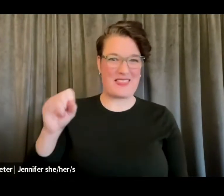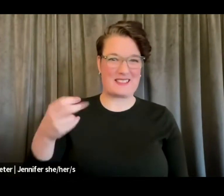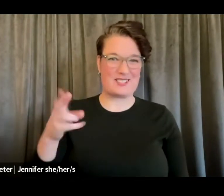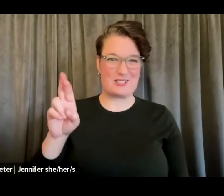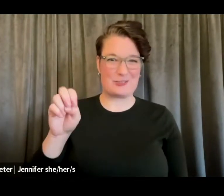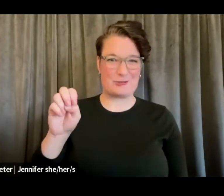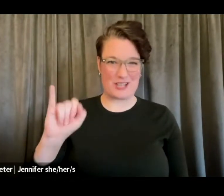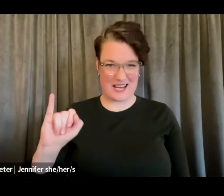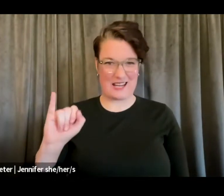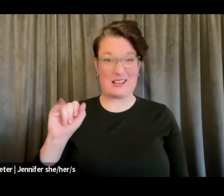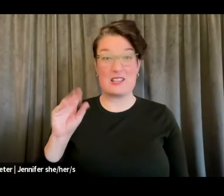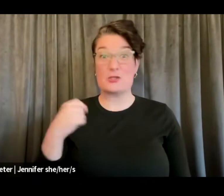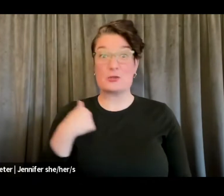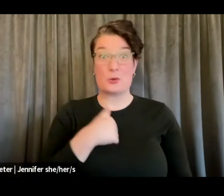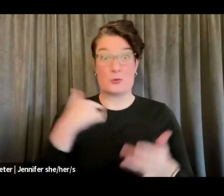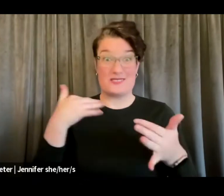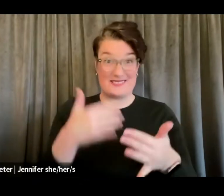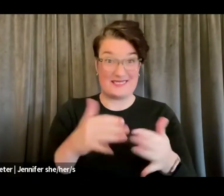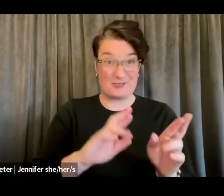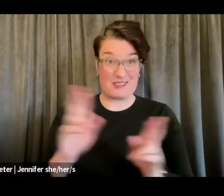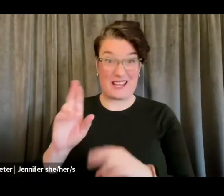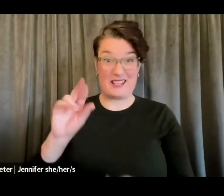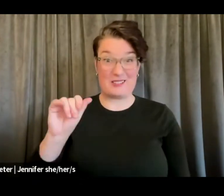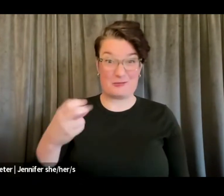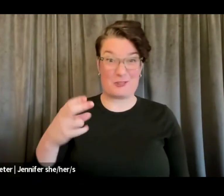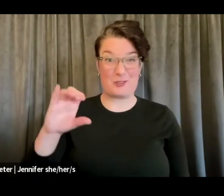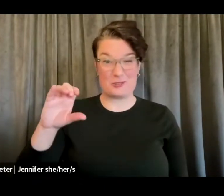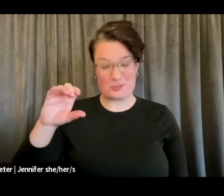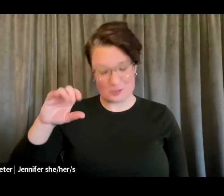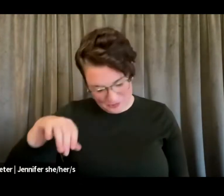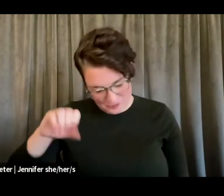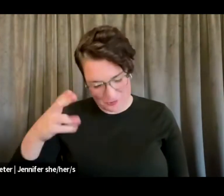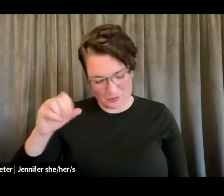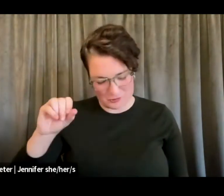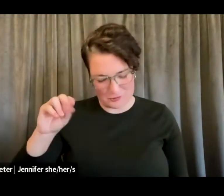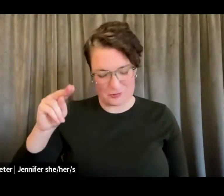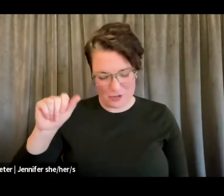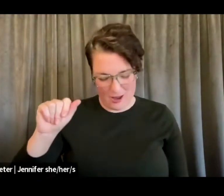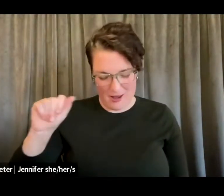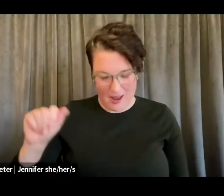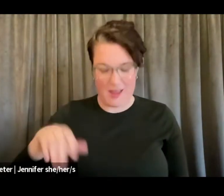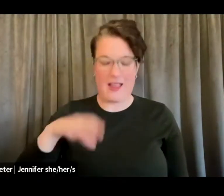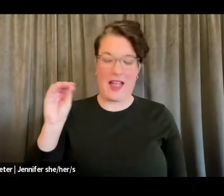So as we go into Rosh Hashanah and the high holy days, we get